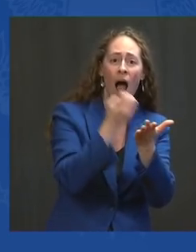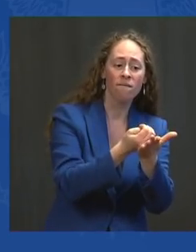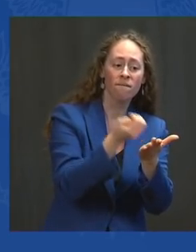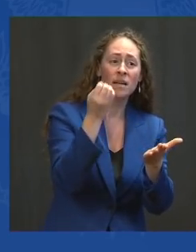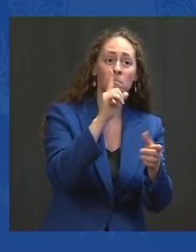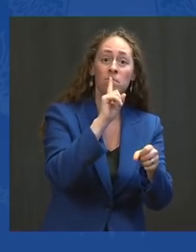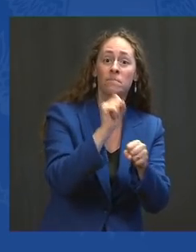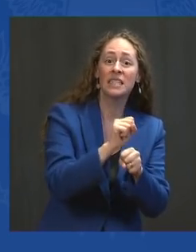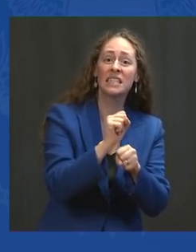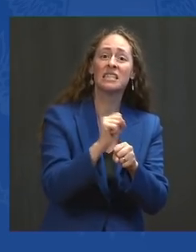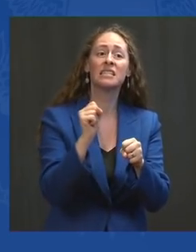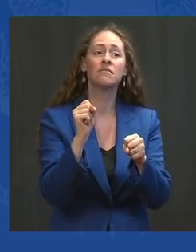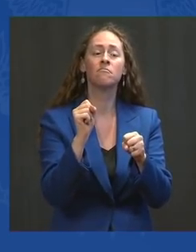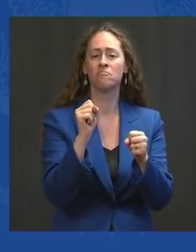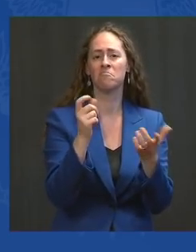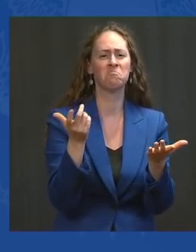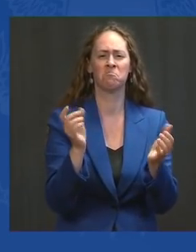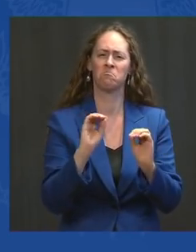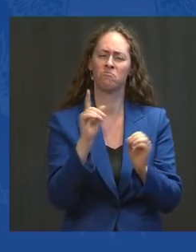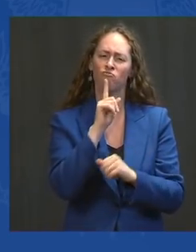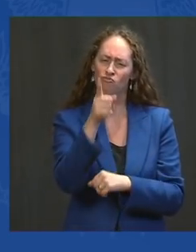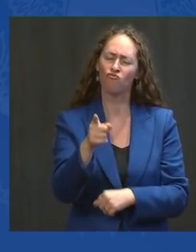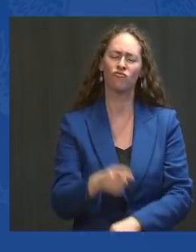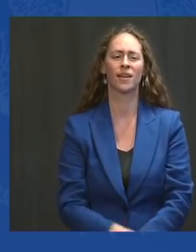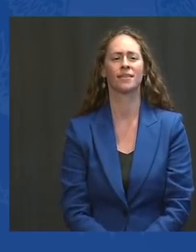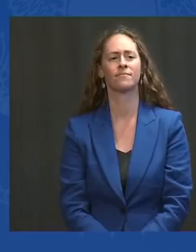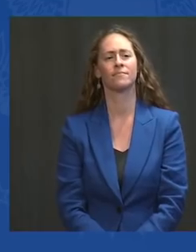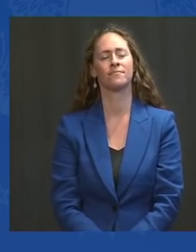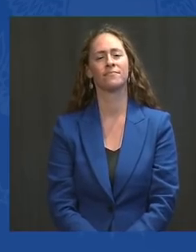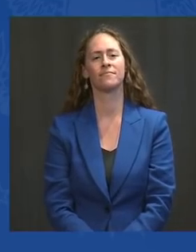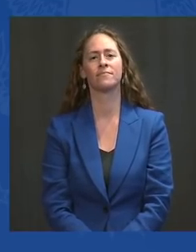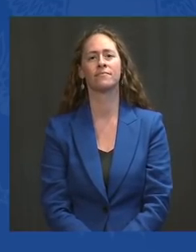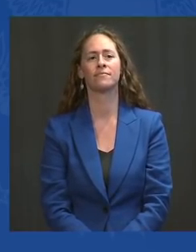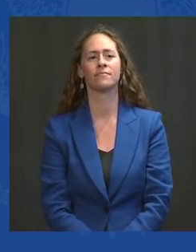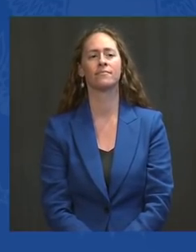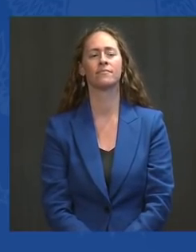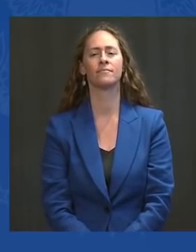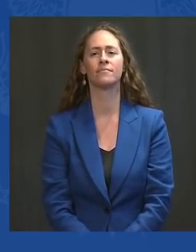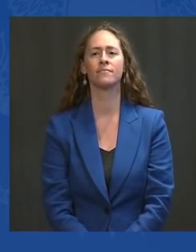of administering this historic election in the face of such extraordinary challenges.